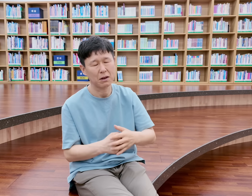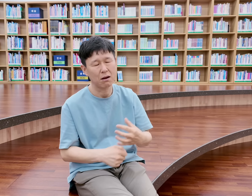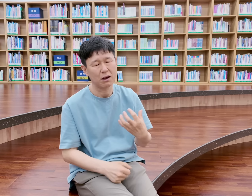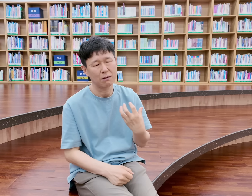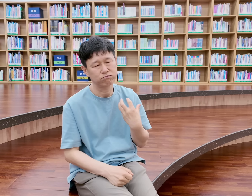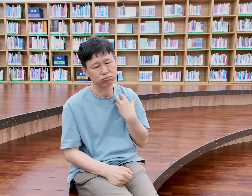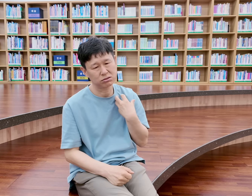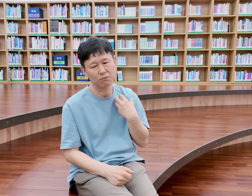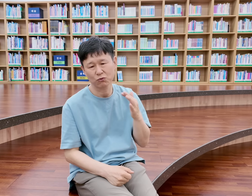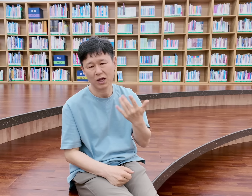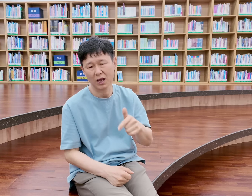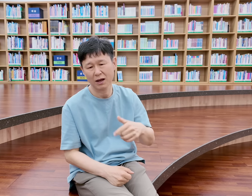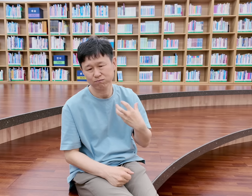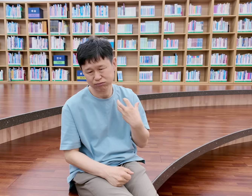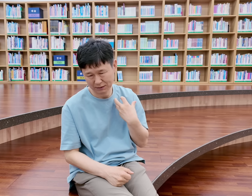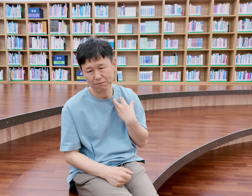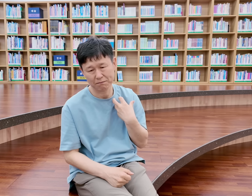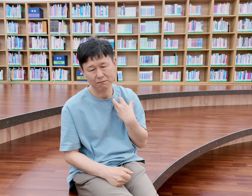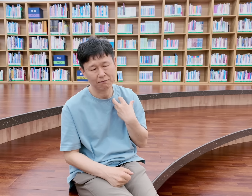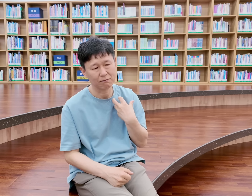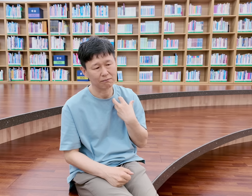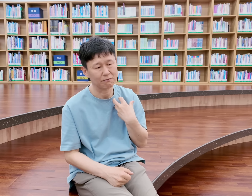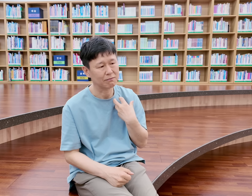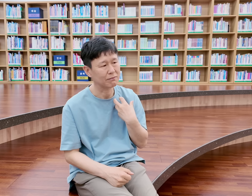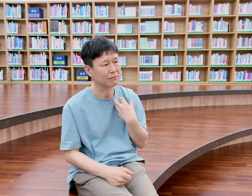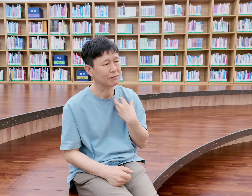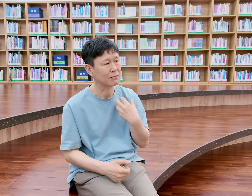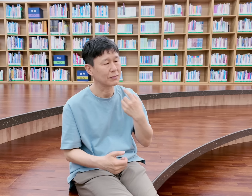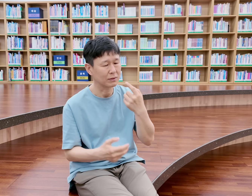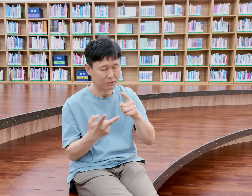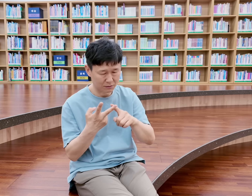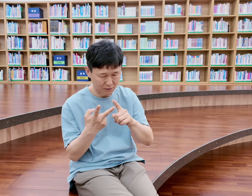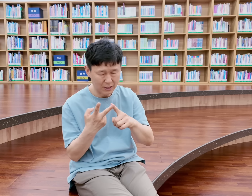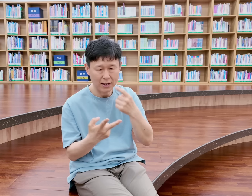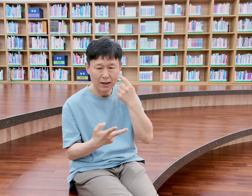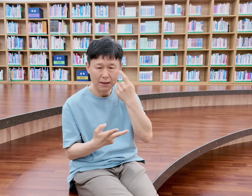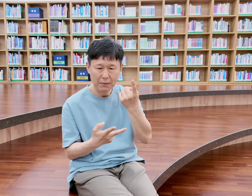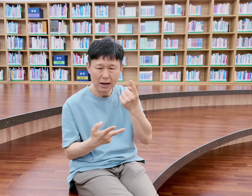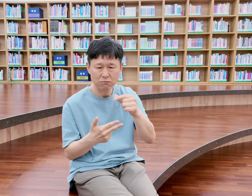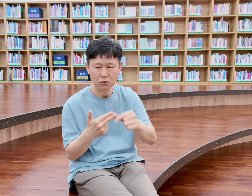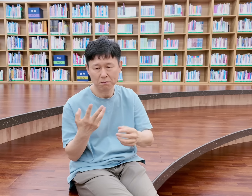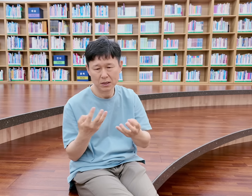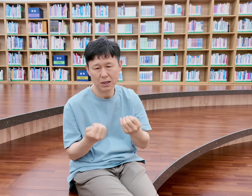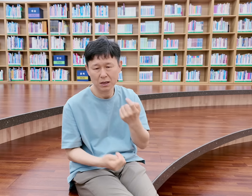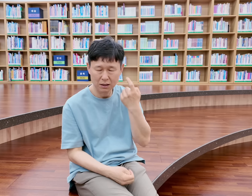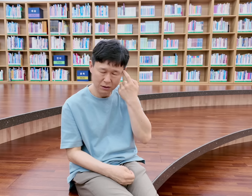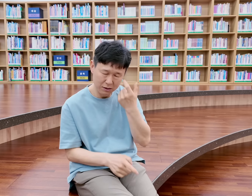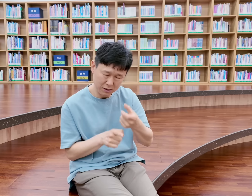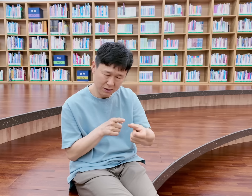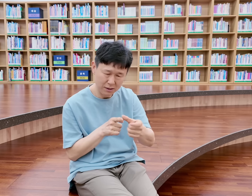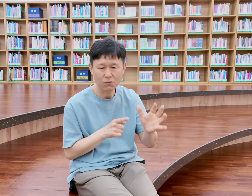To be honest, it's a bit burdensome, but I'm worried because there are a lot of programs to develop